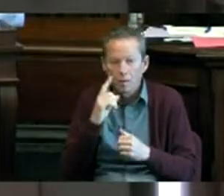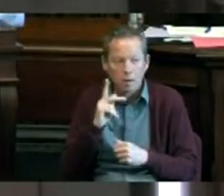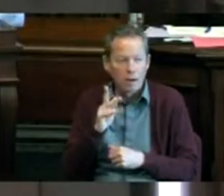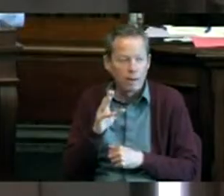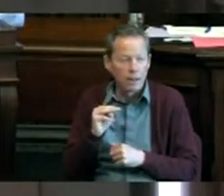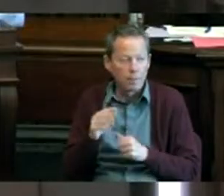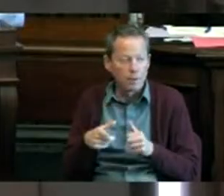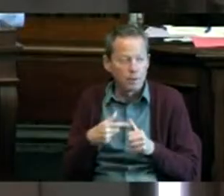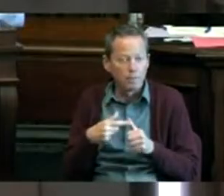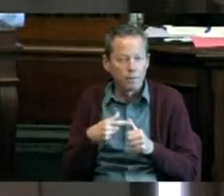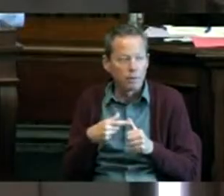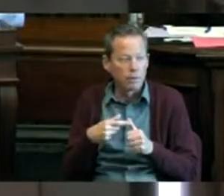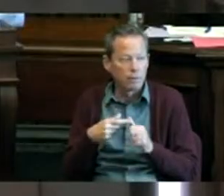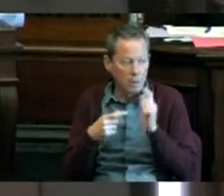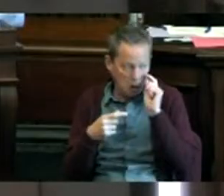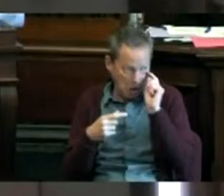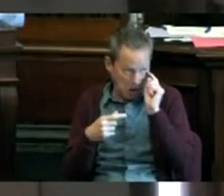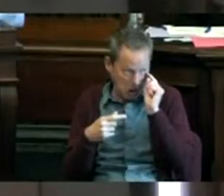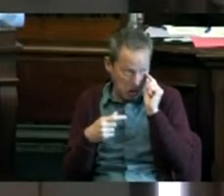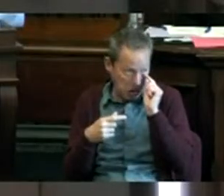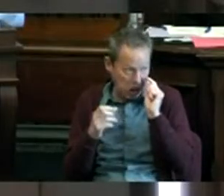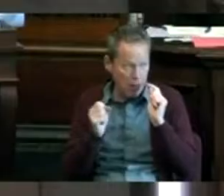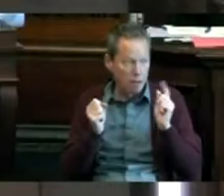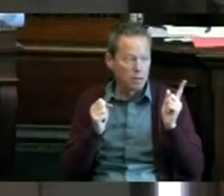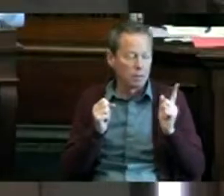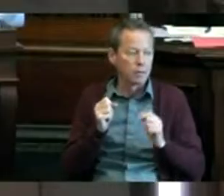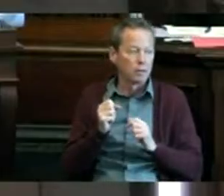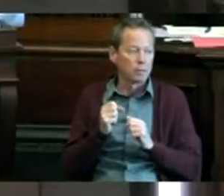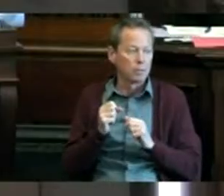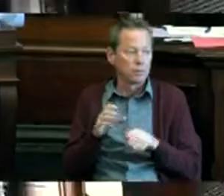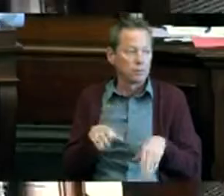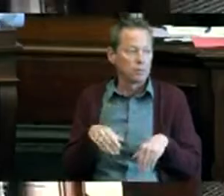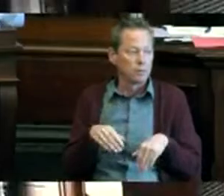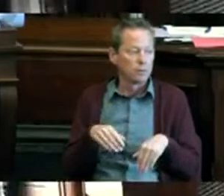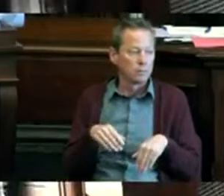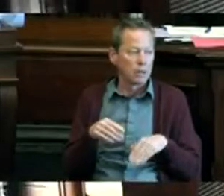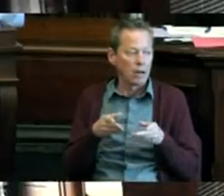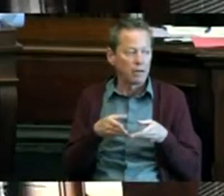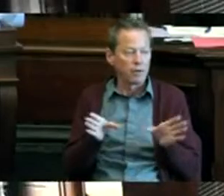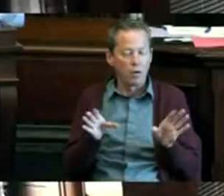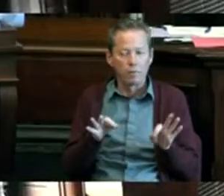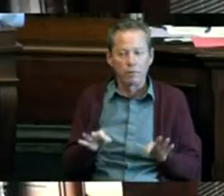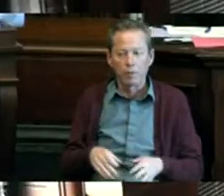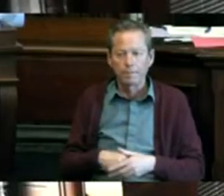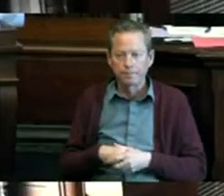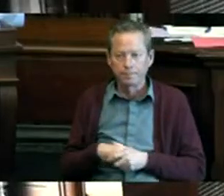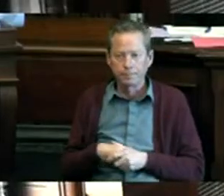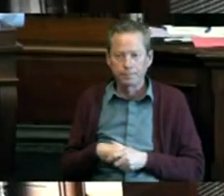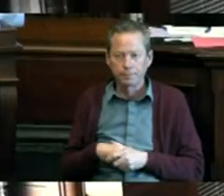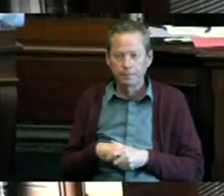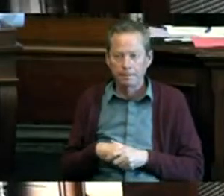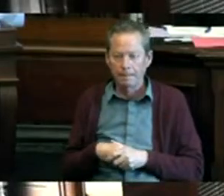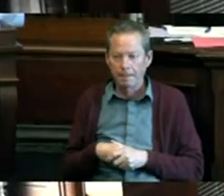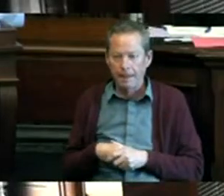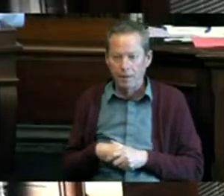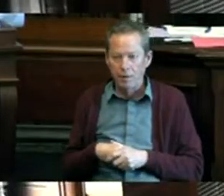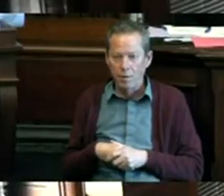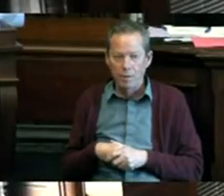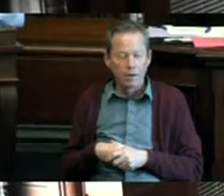you'd like to. Or you can respond to questions your your preference. Yeah, I'll give if